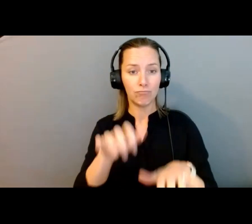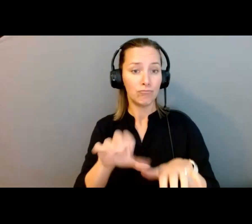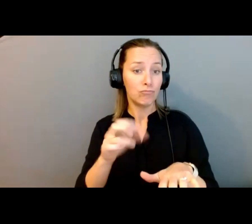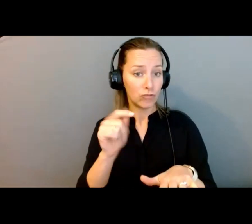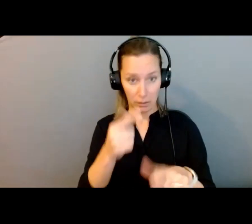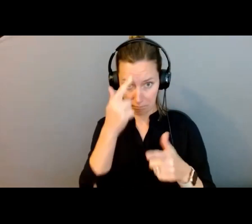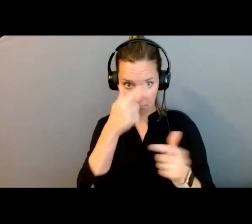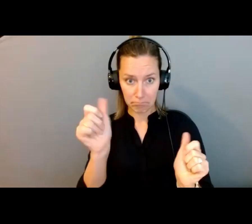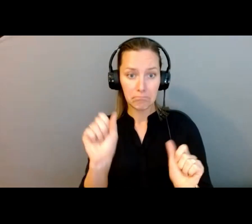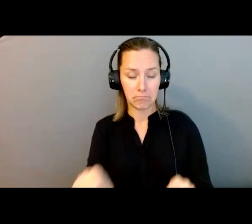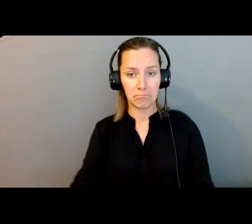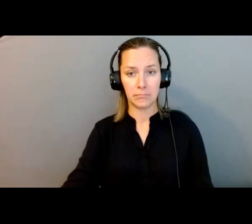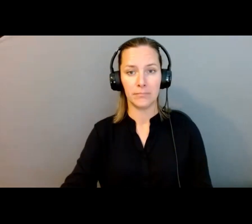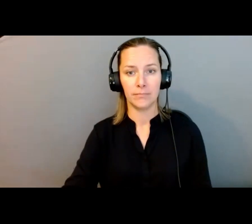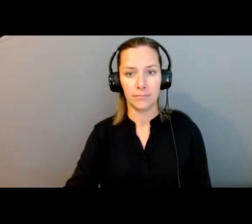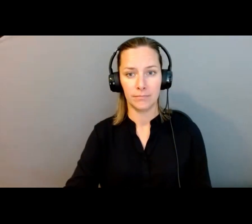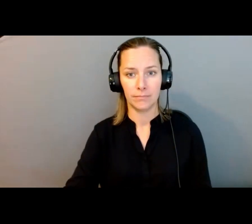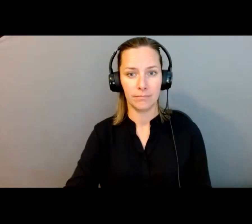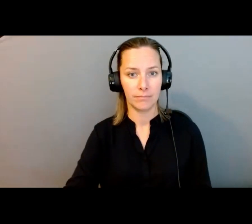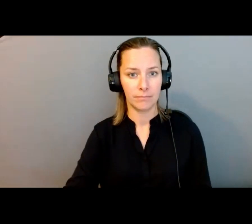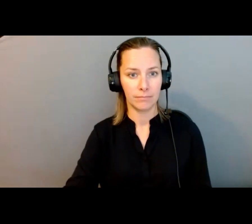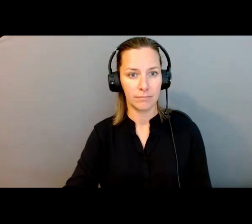And we'll make an effort to read those questions aloud.